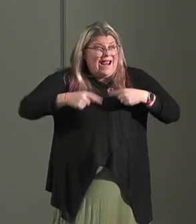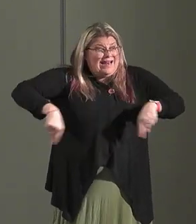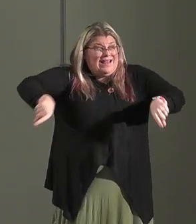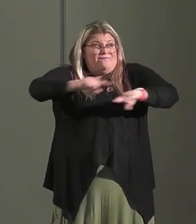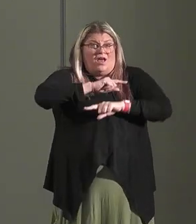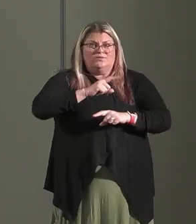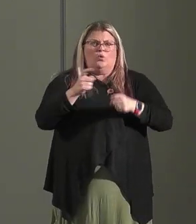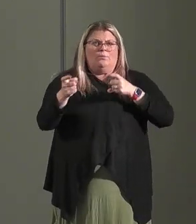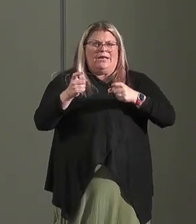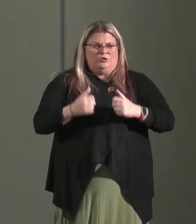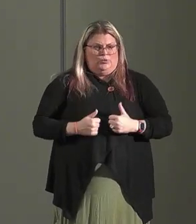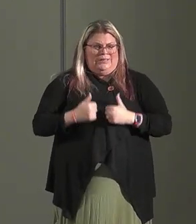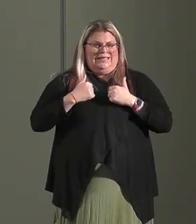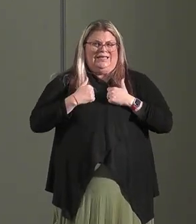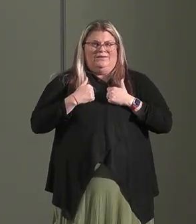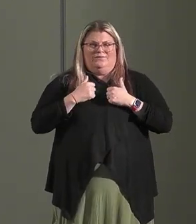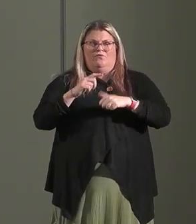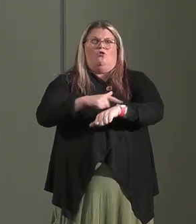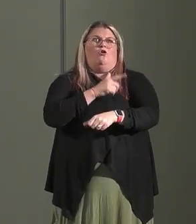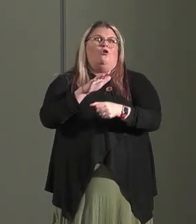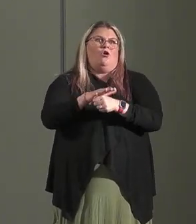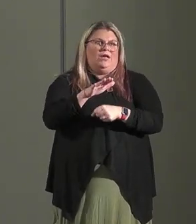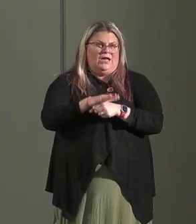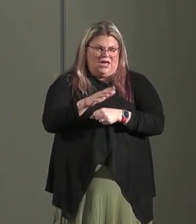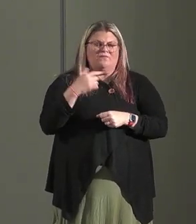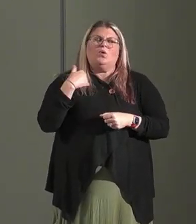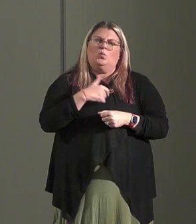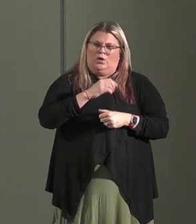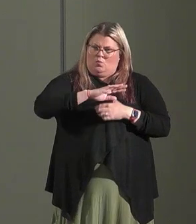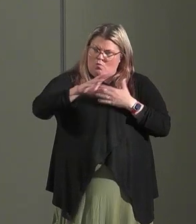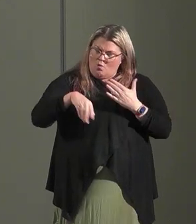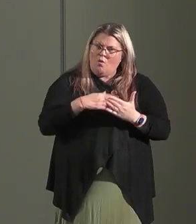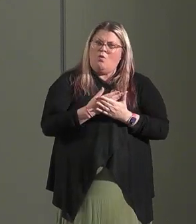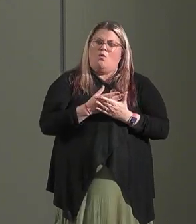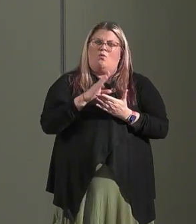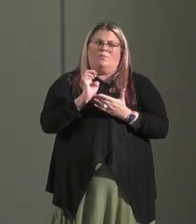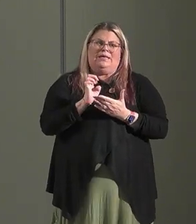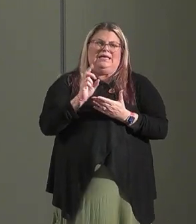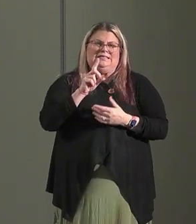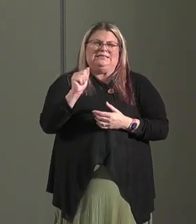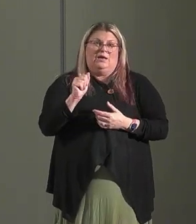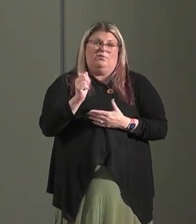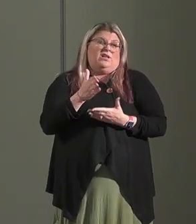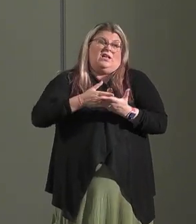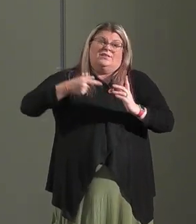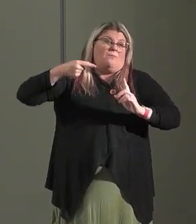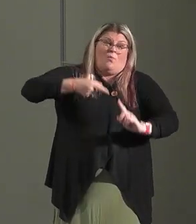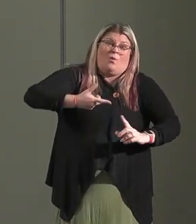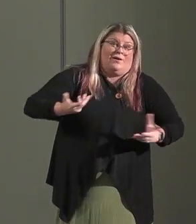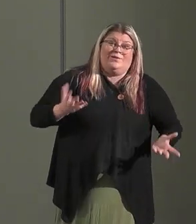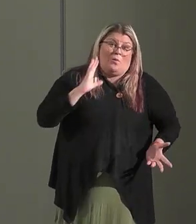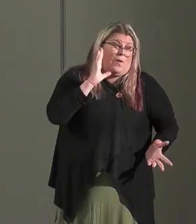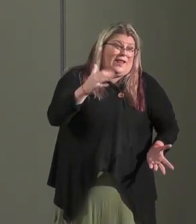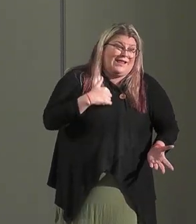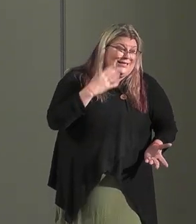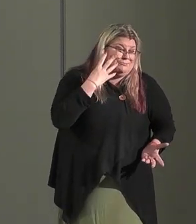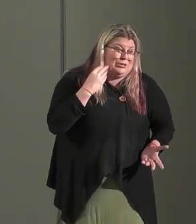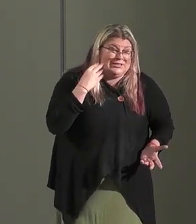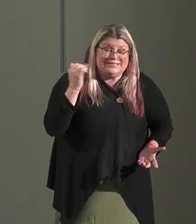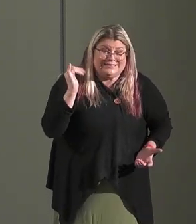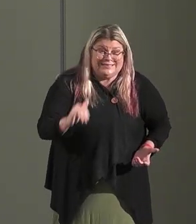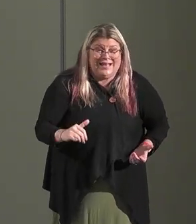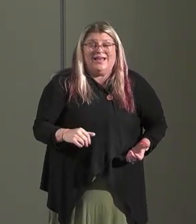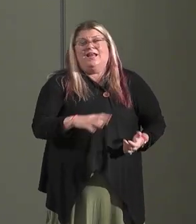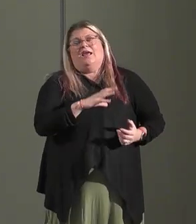to live, long enough, we will all be disabled at some point. In our life. But we will also be